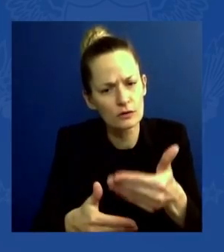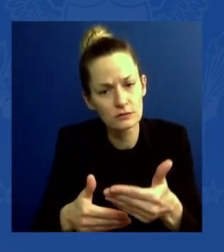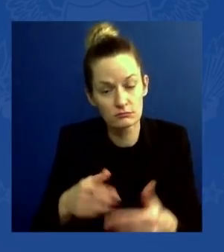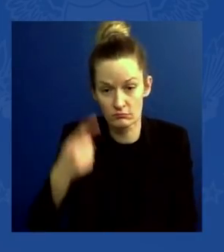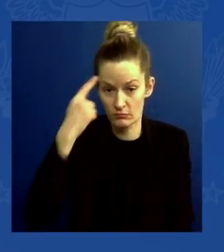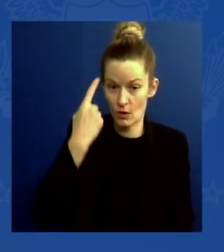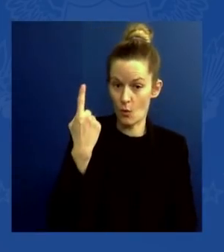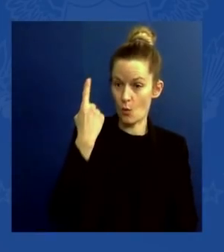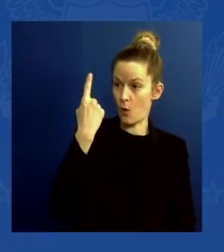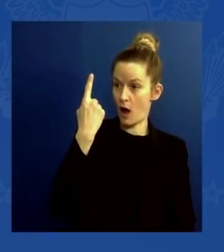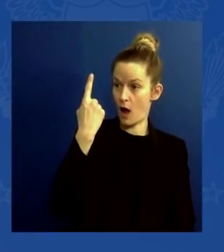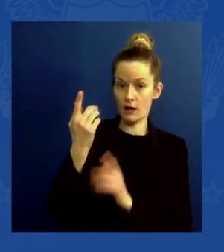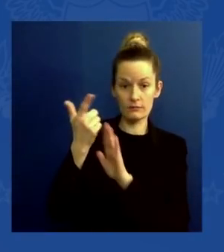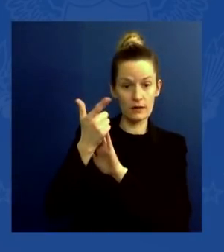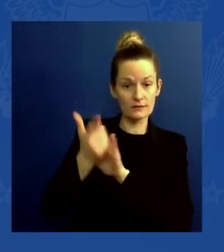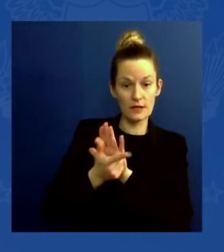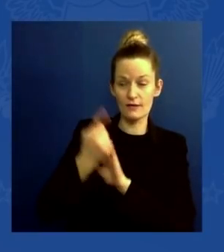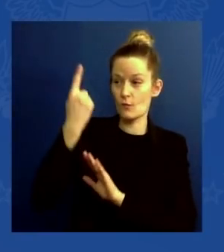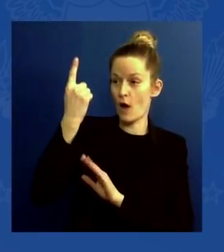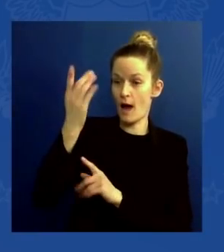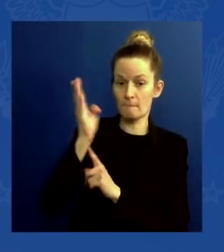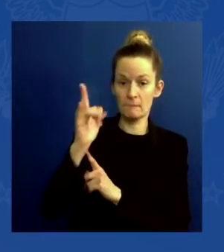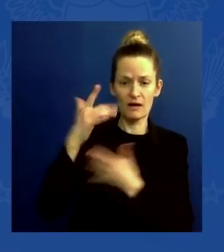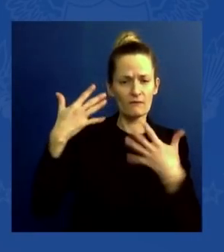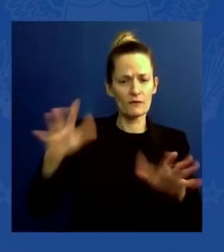both political parties and within my party -- saying,